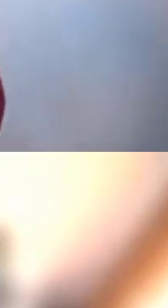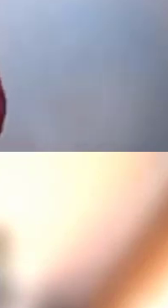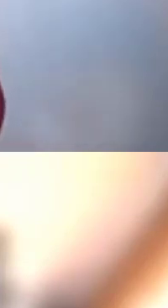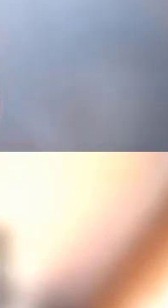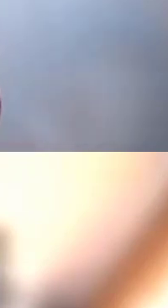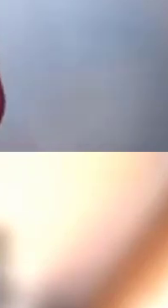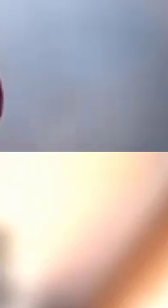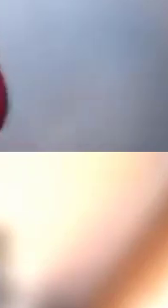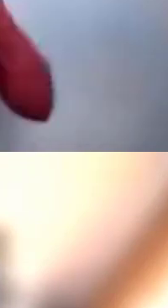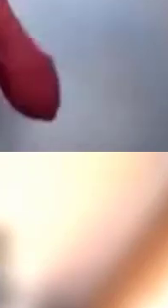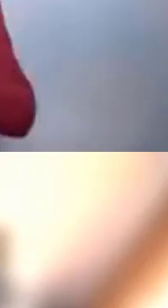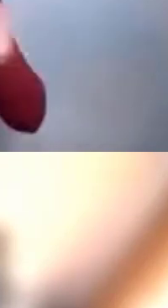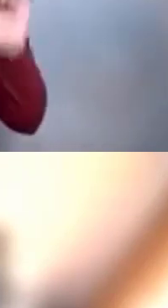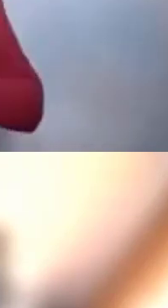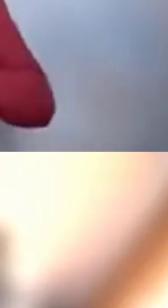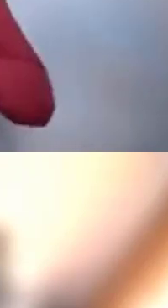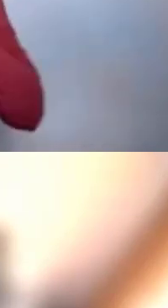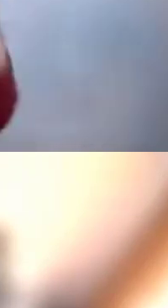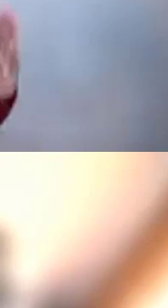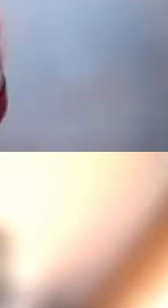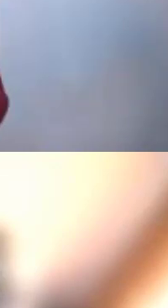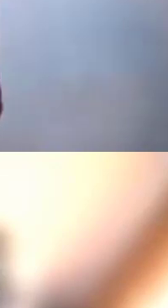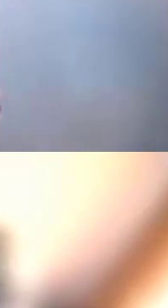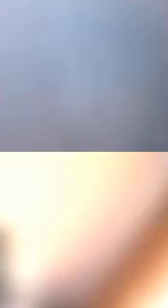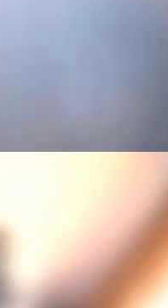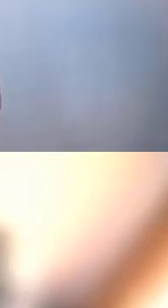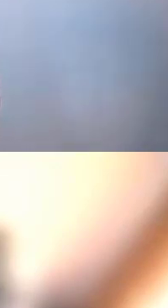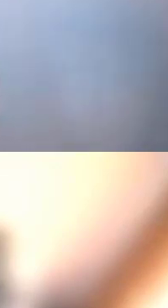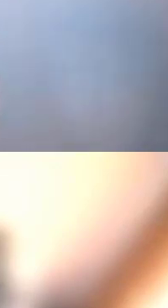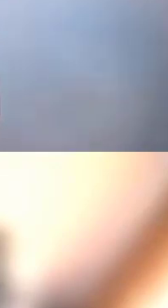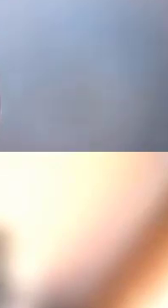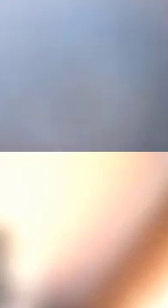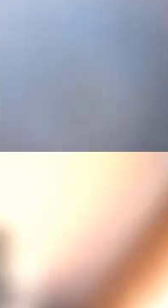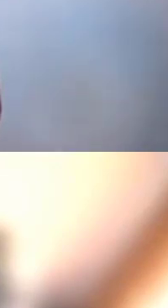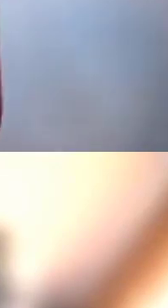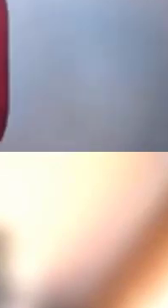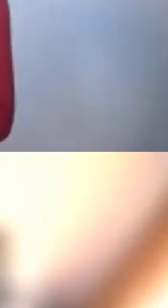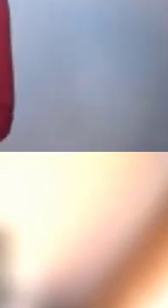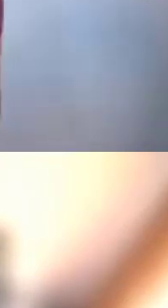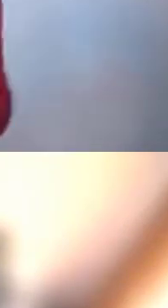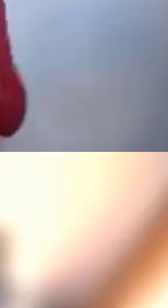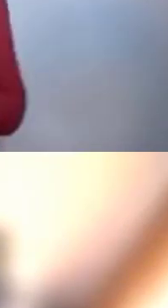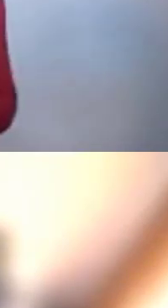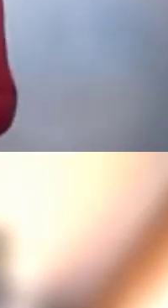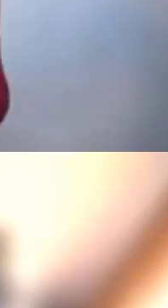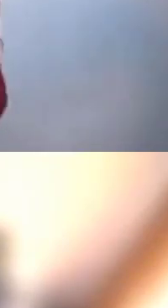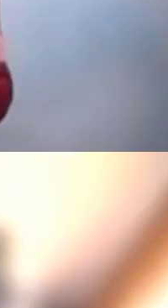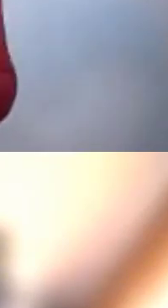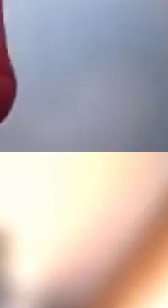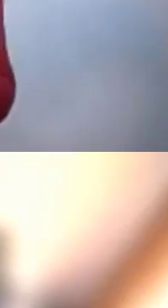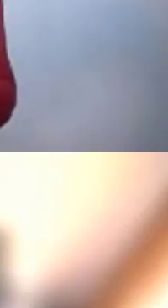So even if the data is shared beyond the award period it must be incurred, so that's explicit in the policy.